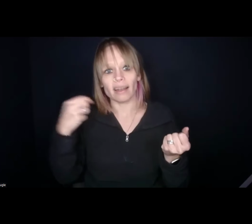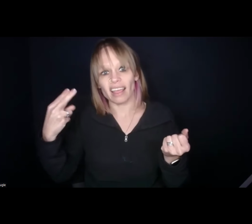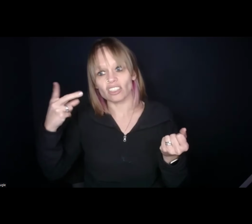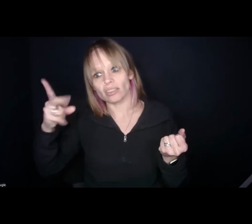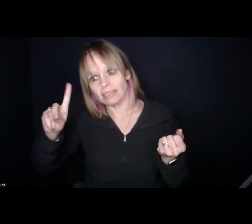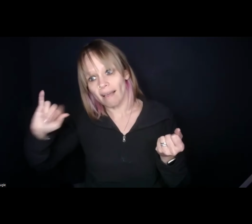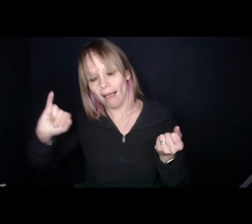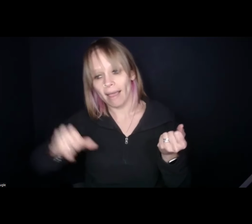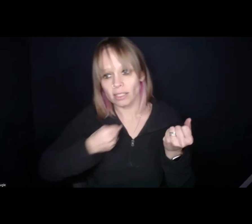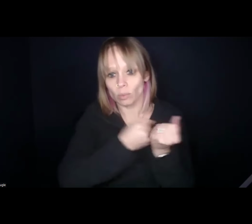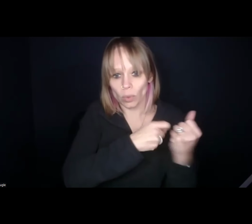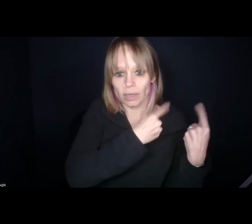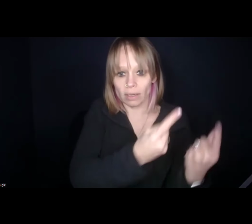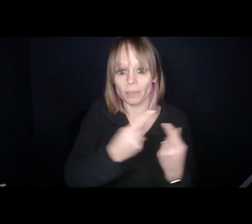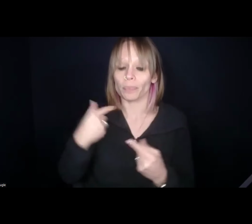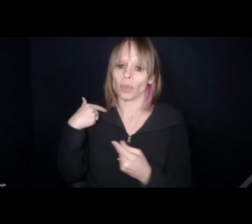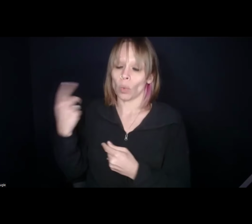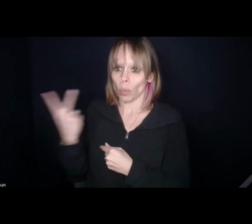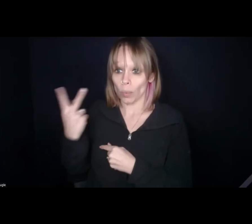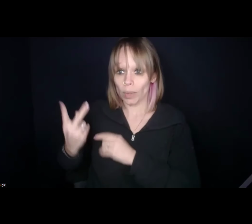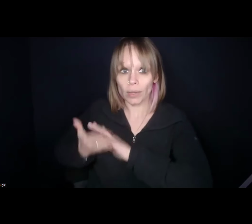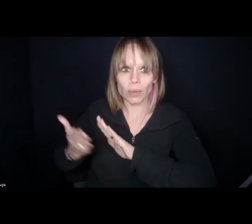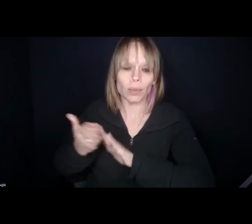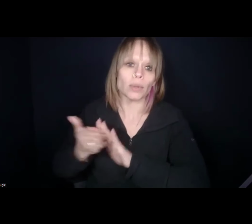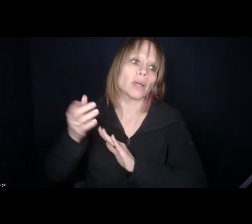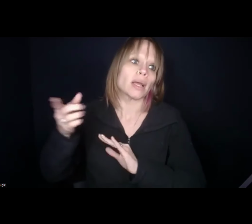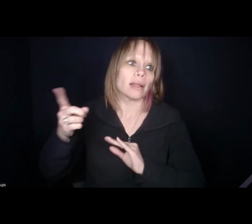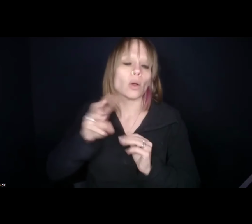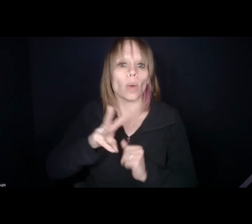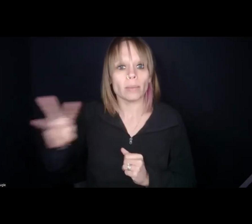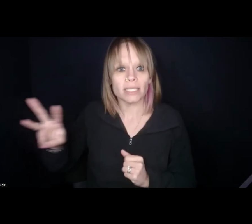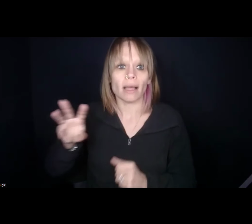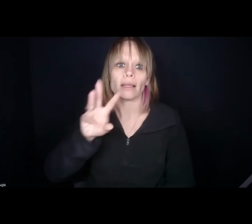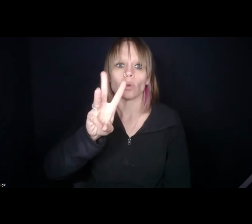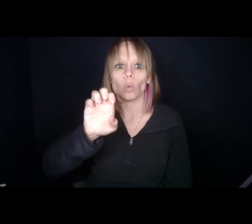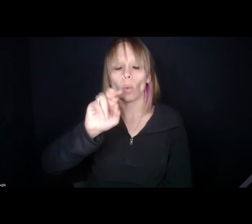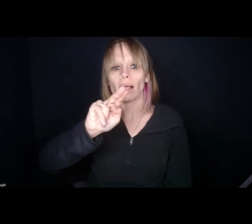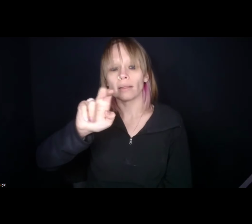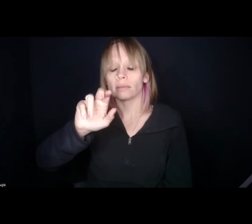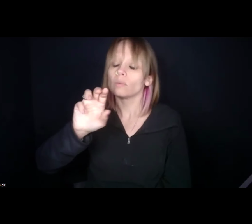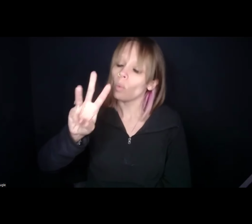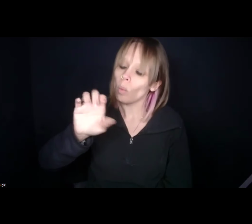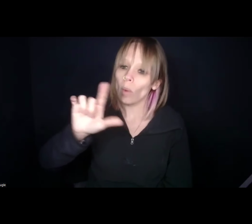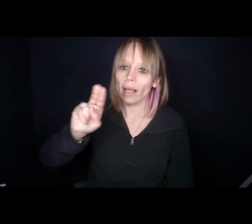and I run a website, the wellness number44KY um.org org has a lot of adapted exercise